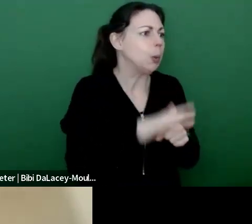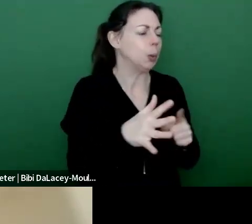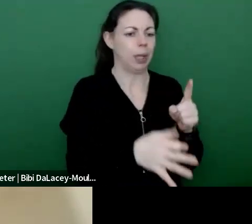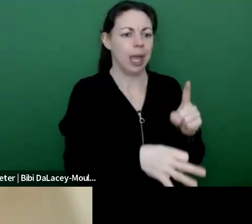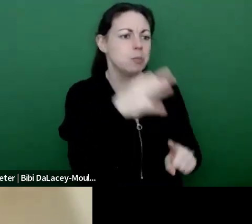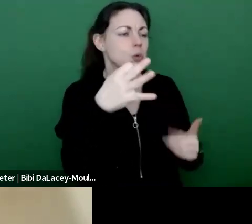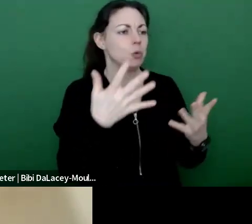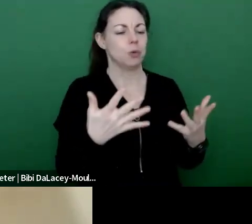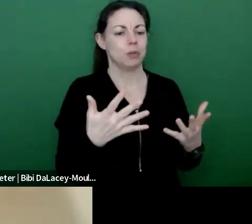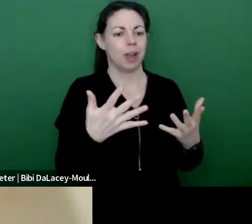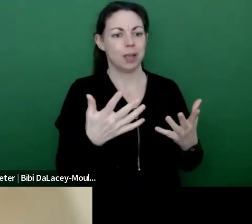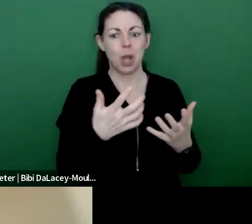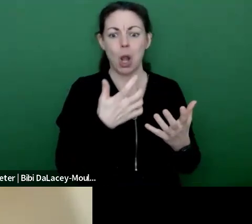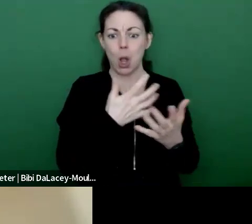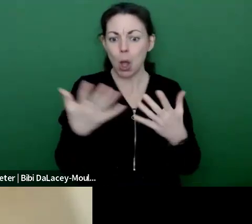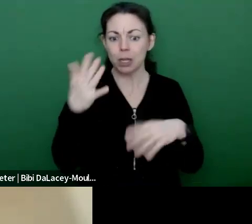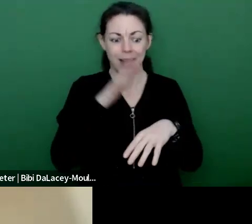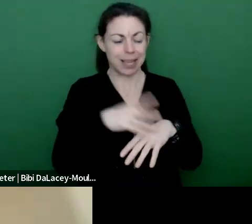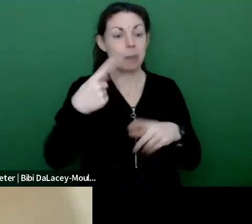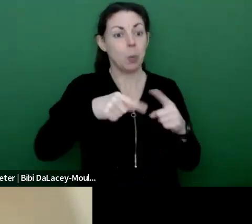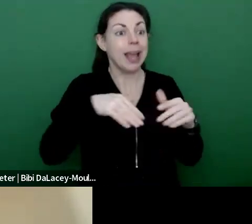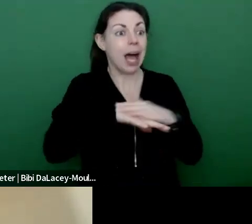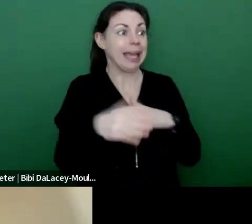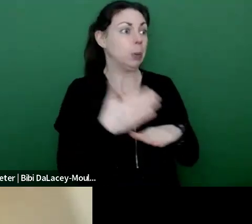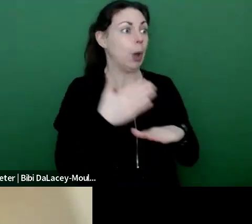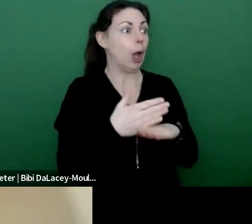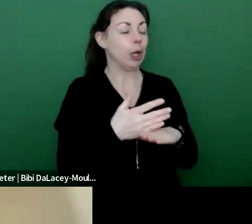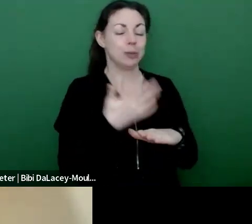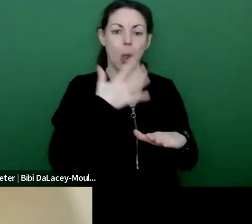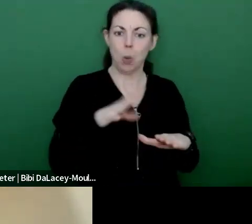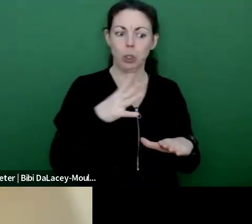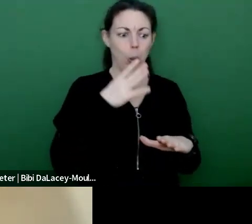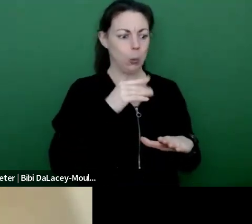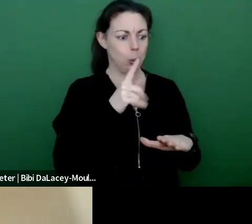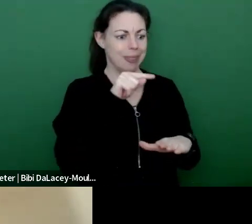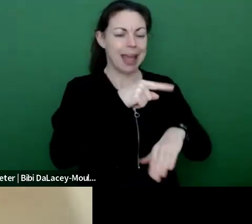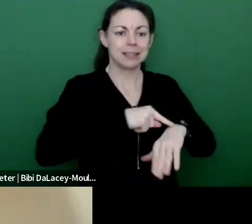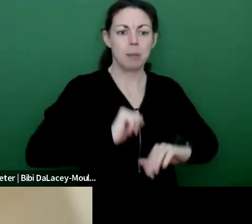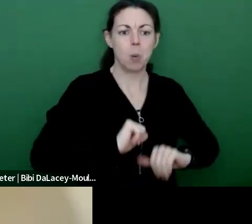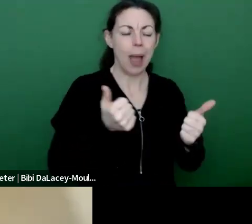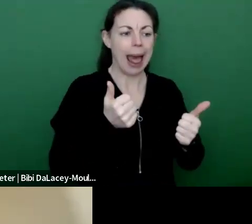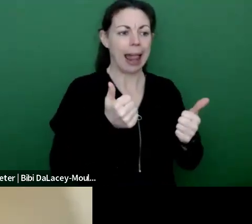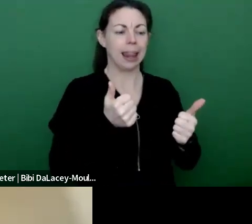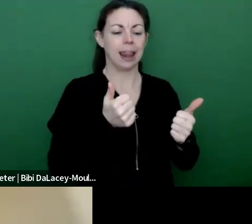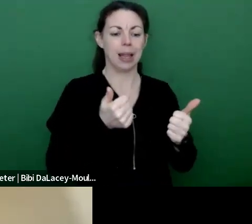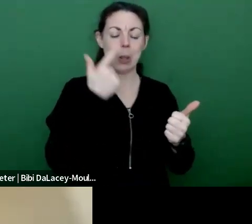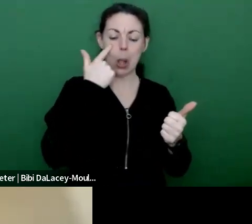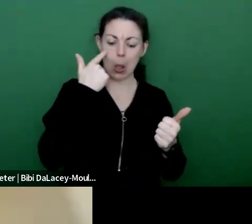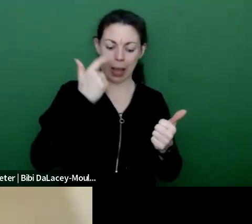actually a really impactful way of being able to do that would be to look at what kind of roles I could get on optimizing the